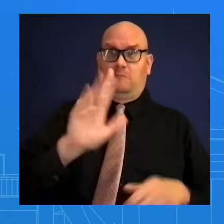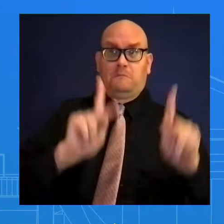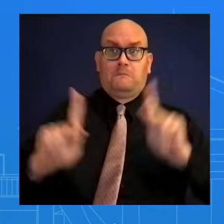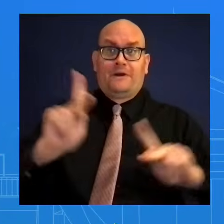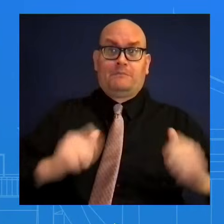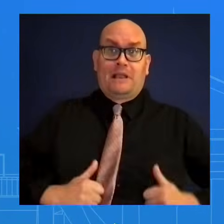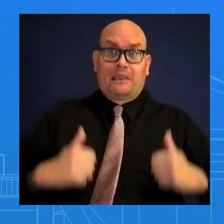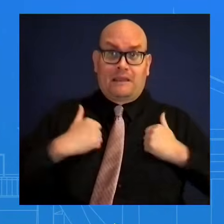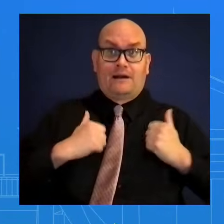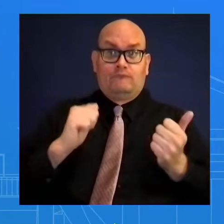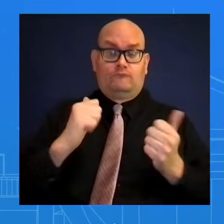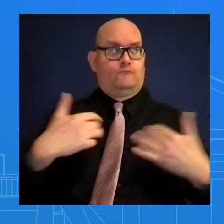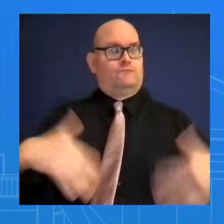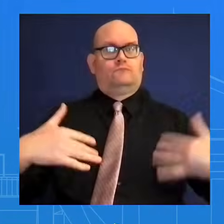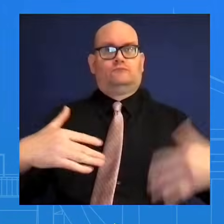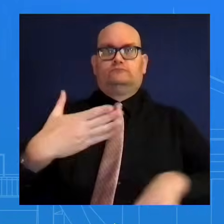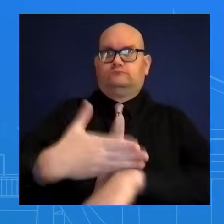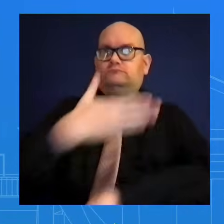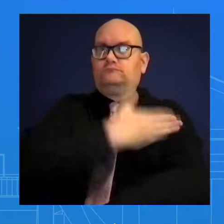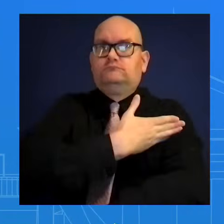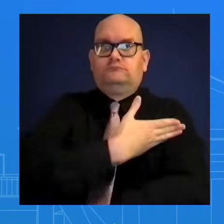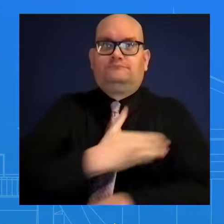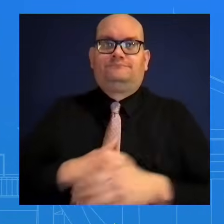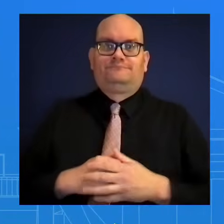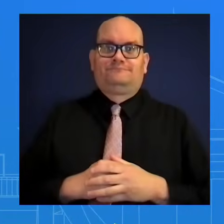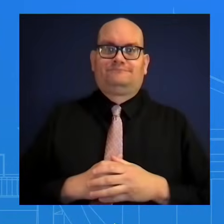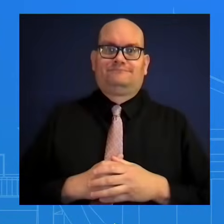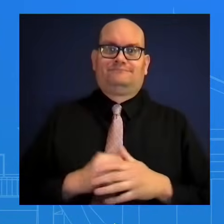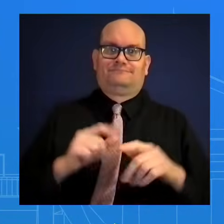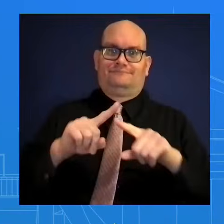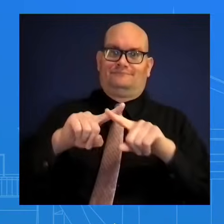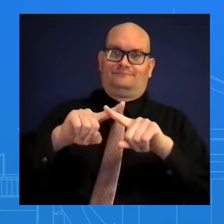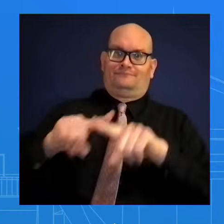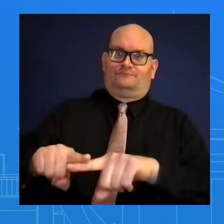We were talking about potentially cutting Medicaid, which would have taken healthcare away